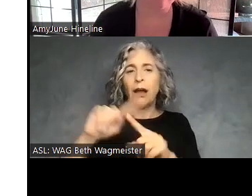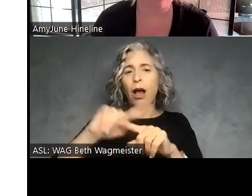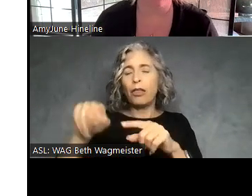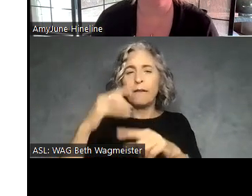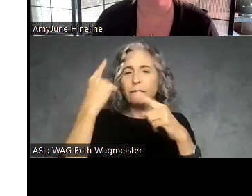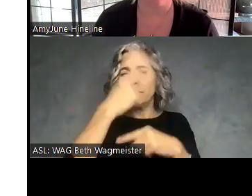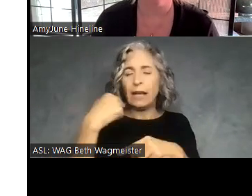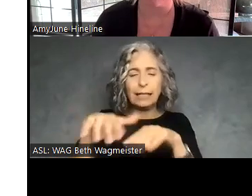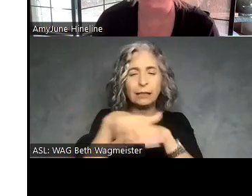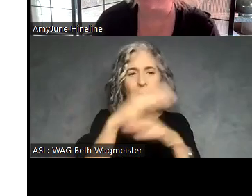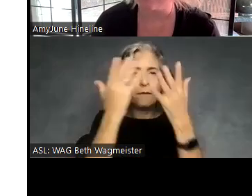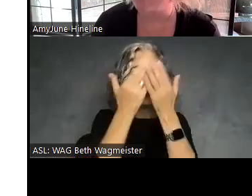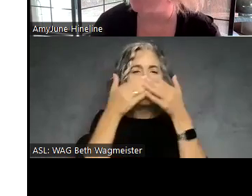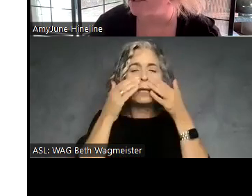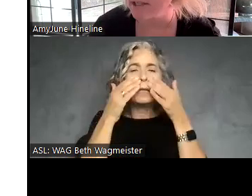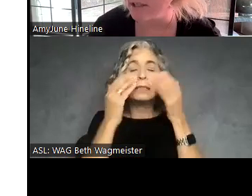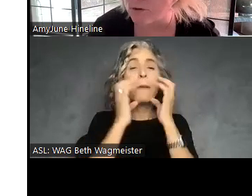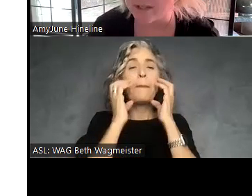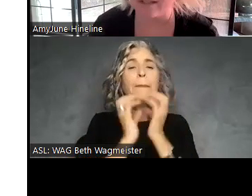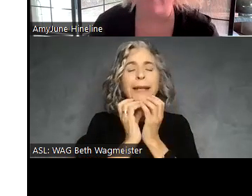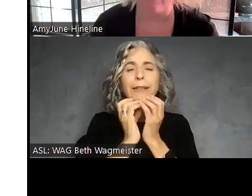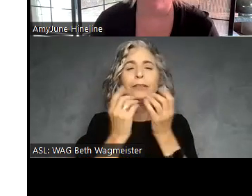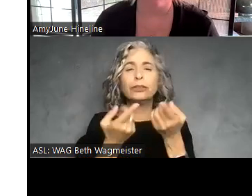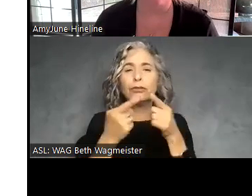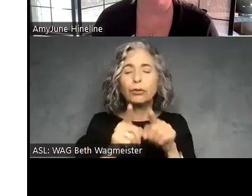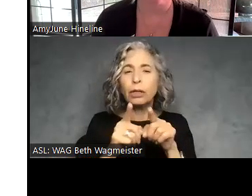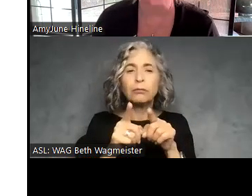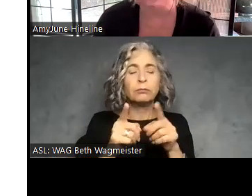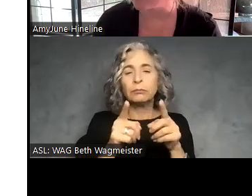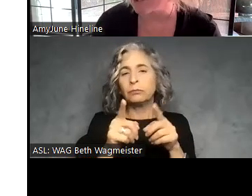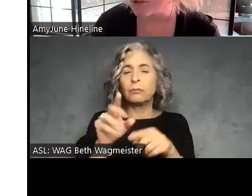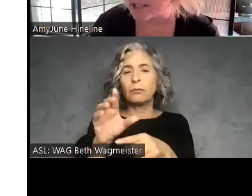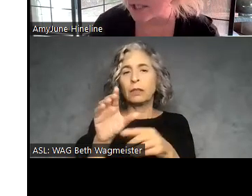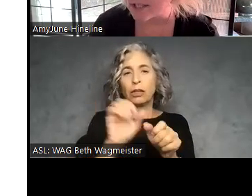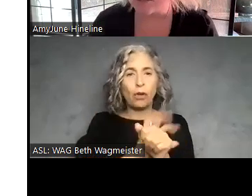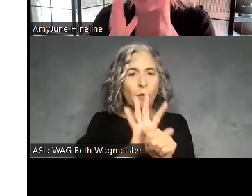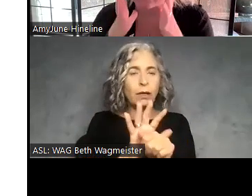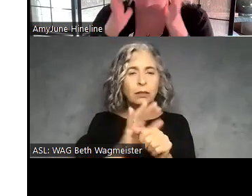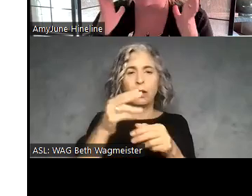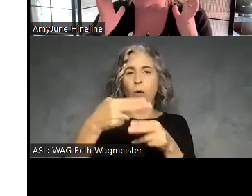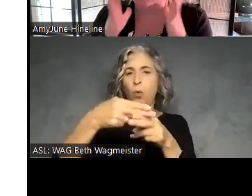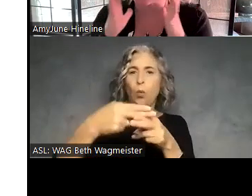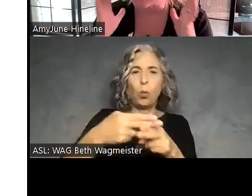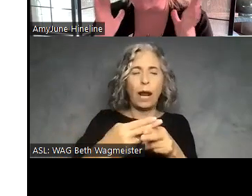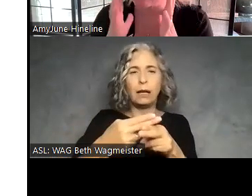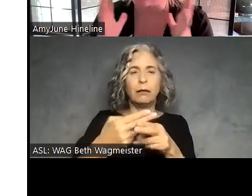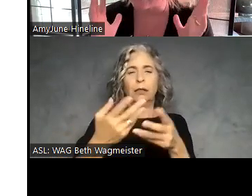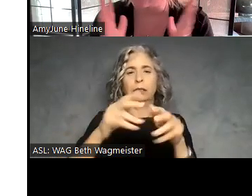making it quite ideal for many users. But there are situations that can affect facial recognition.